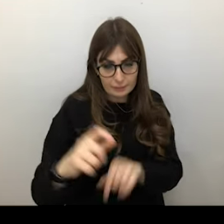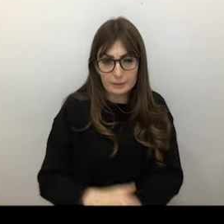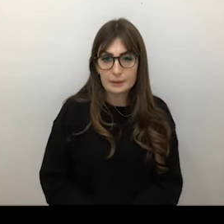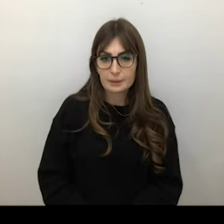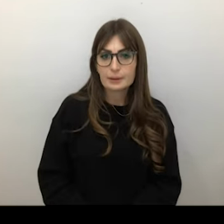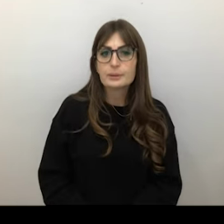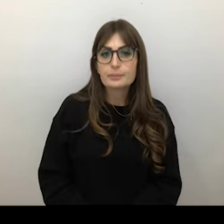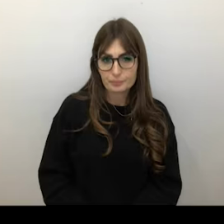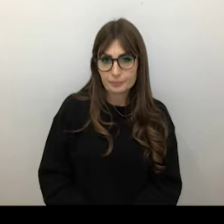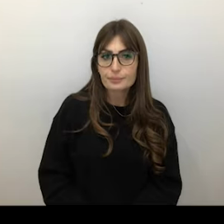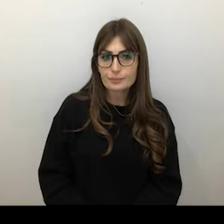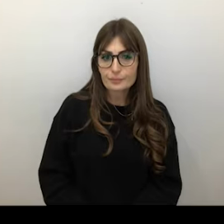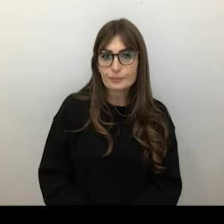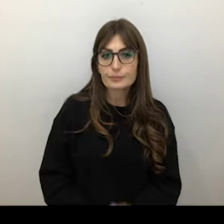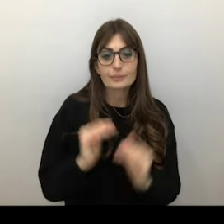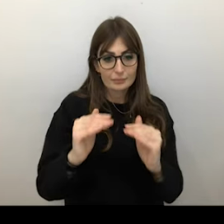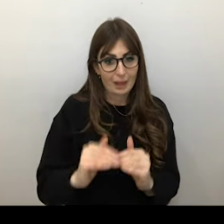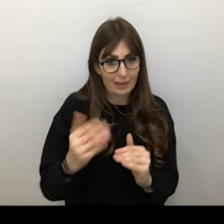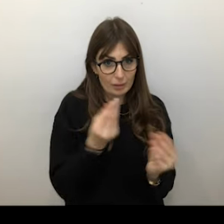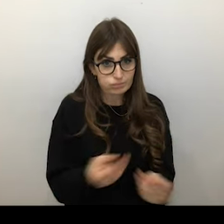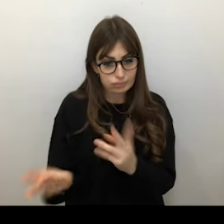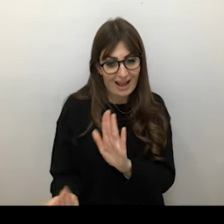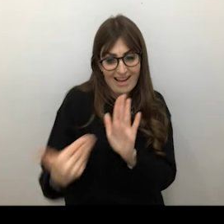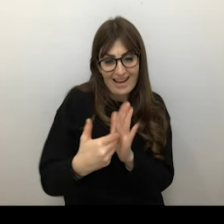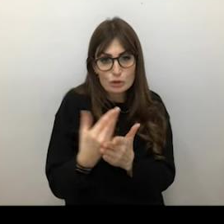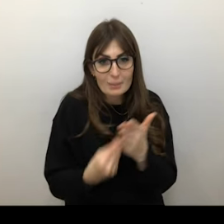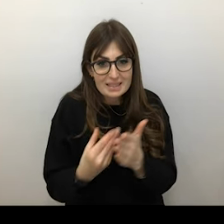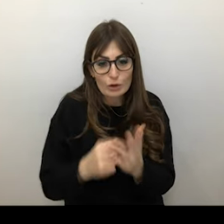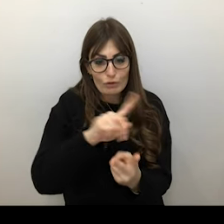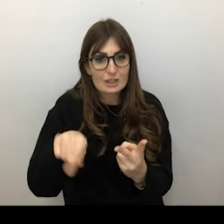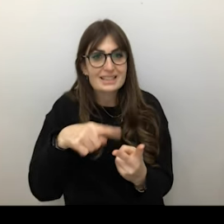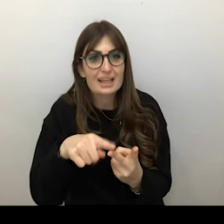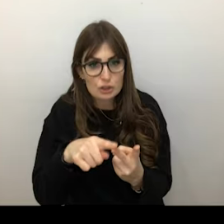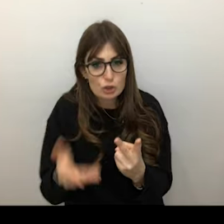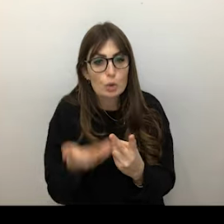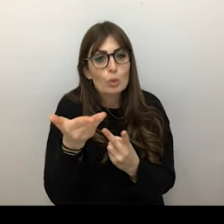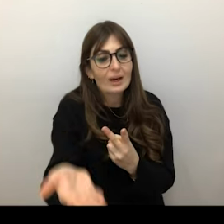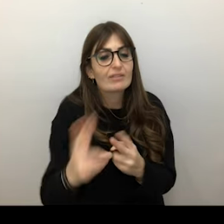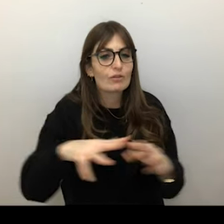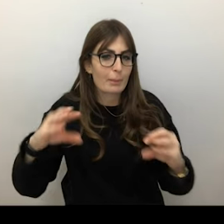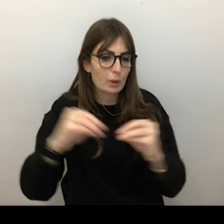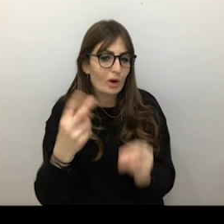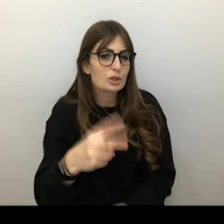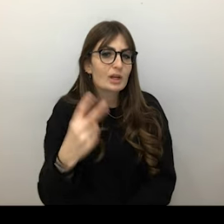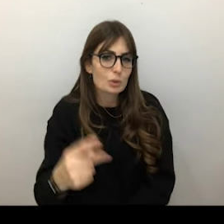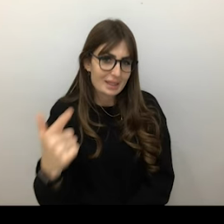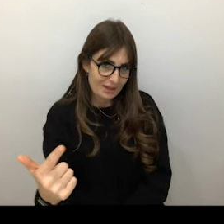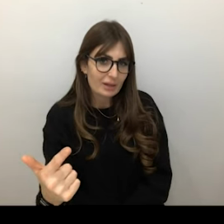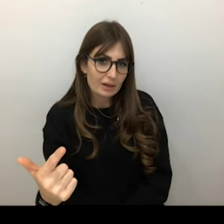And then those invited to submit supplementary materials for Stage 2 will be given a deadline in February 2027.